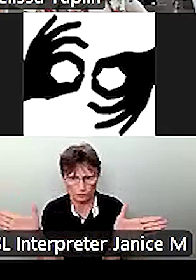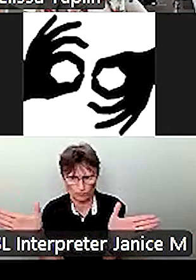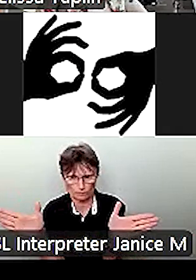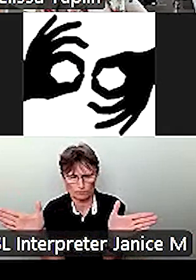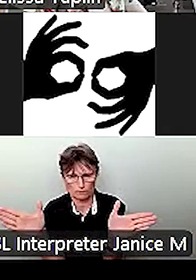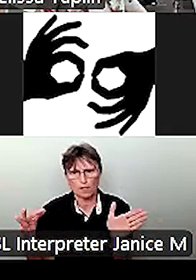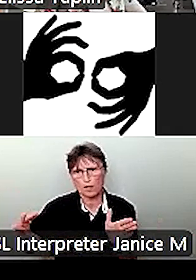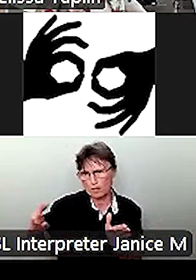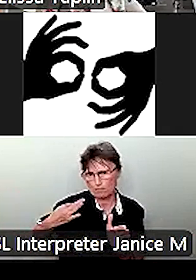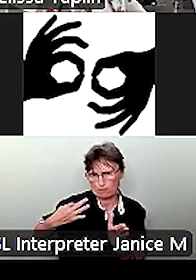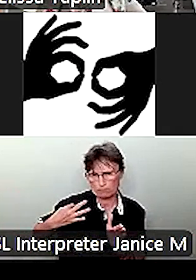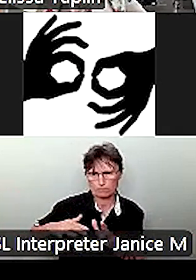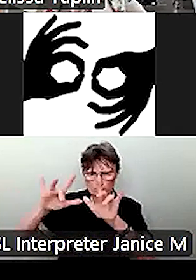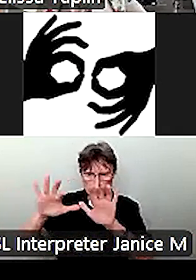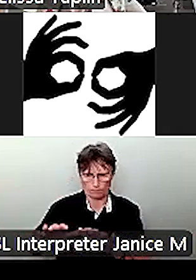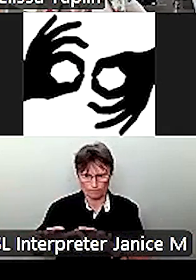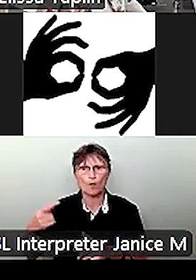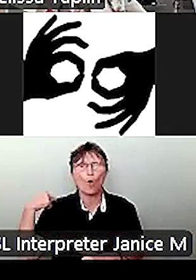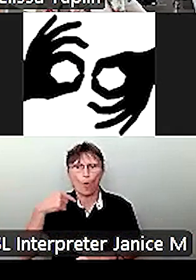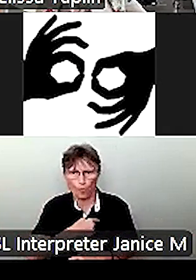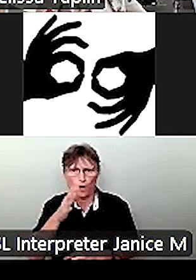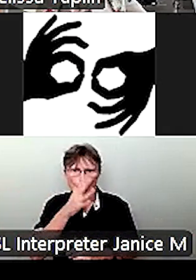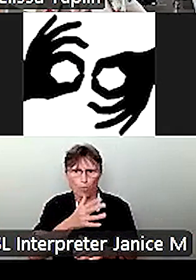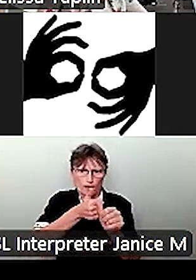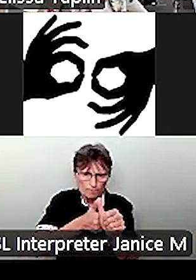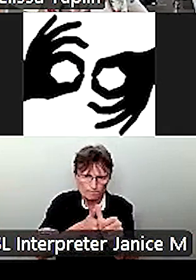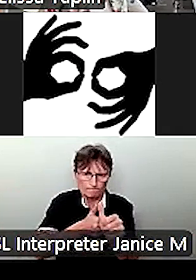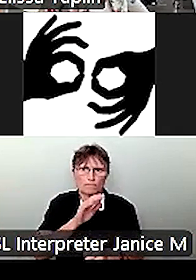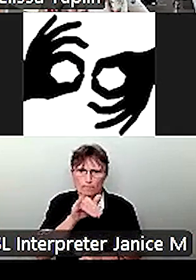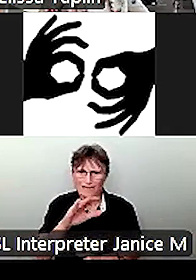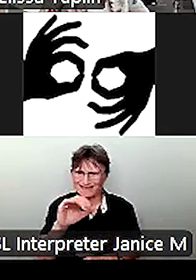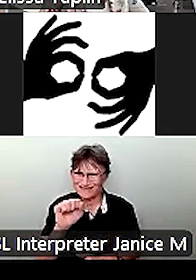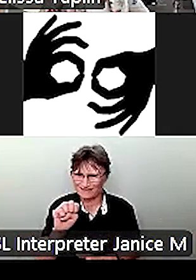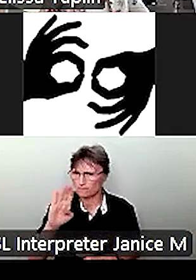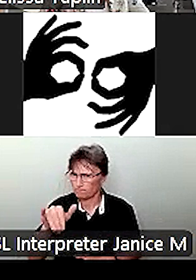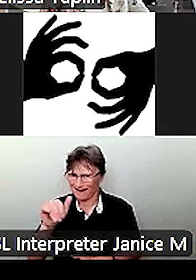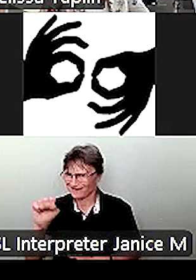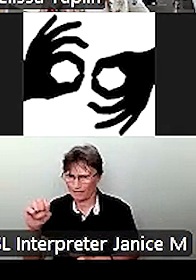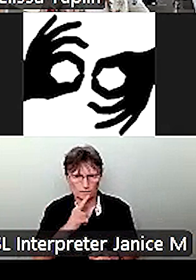develop accommodations through conversation and check-ins. Our team can assist you over the phone,